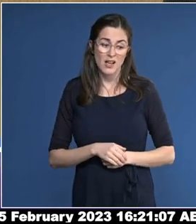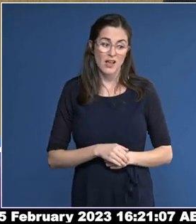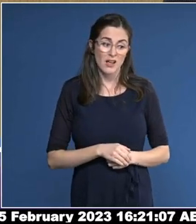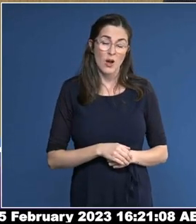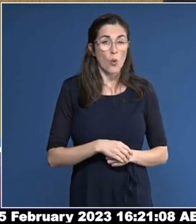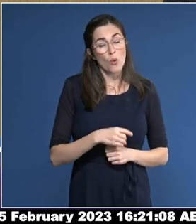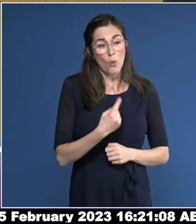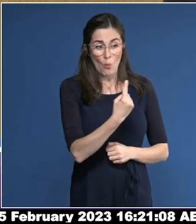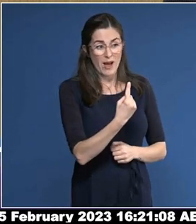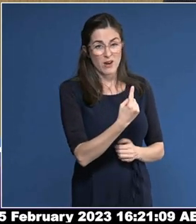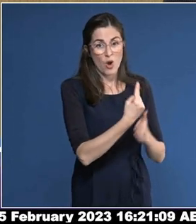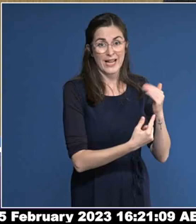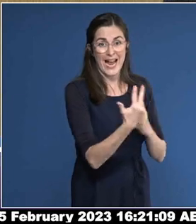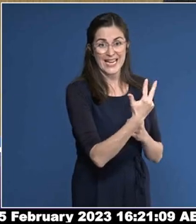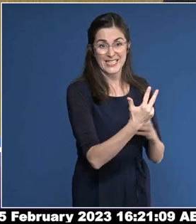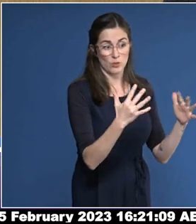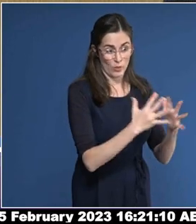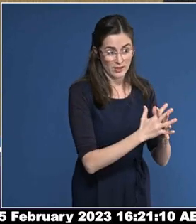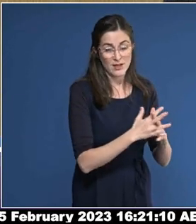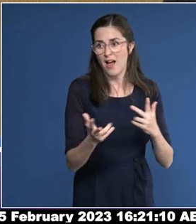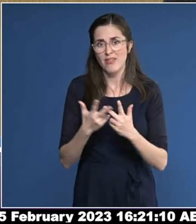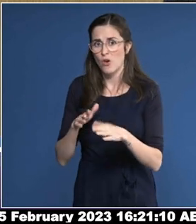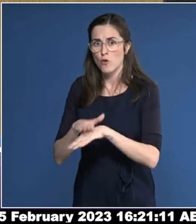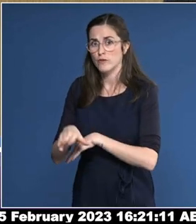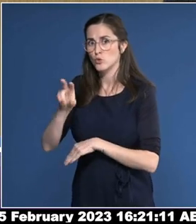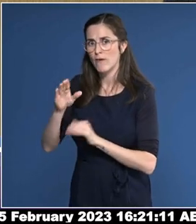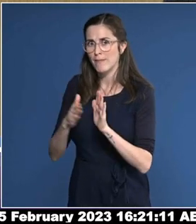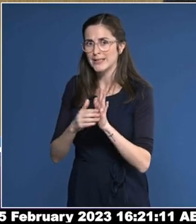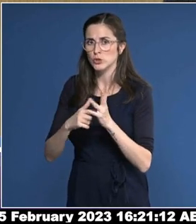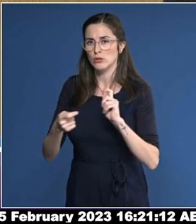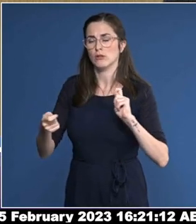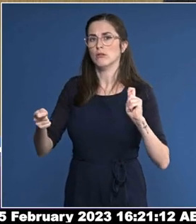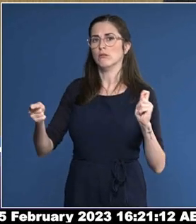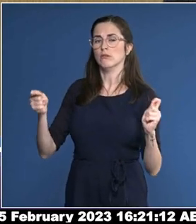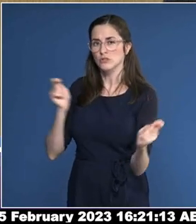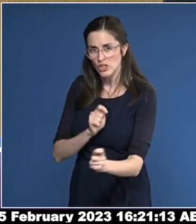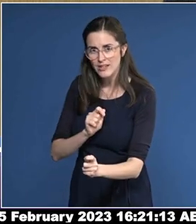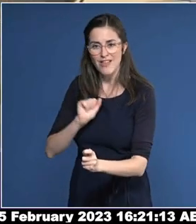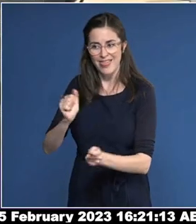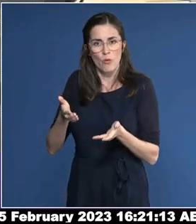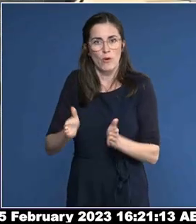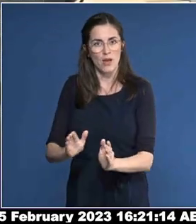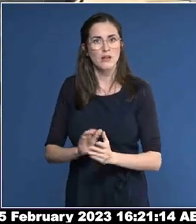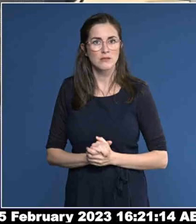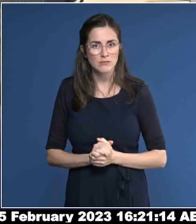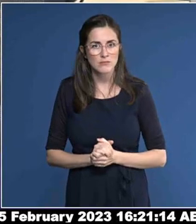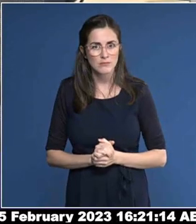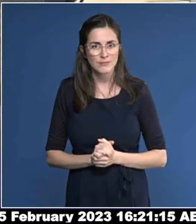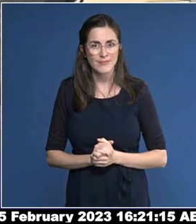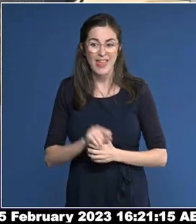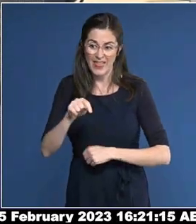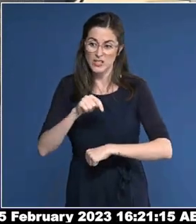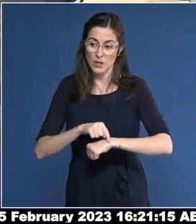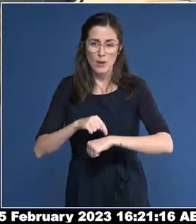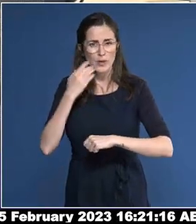just over 12 months. We tend to find that during the transition period, most